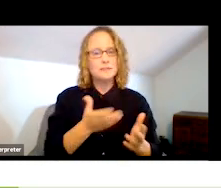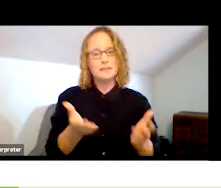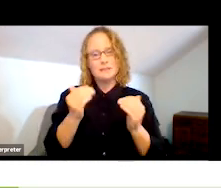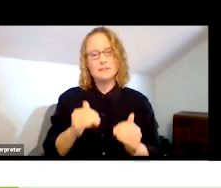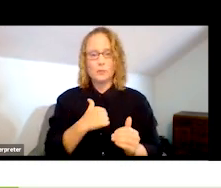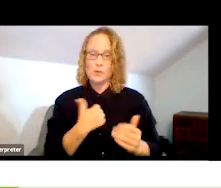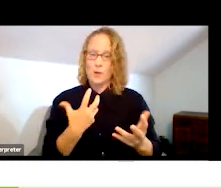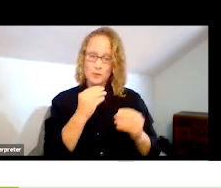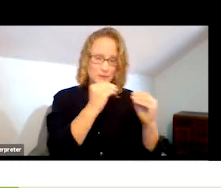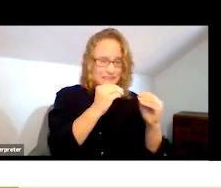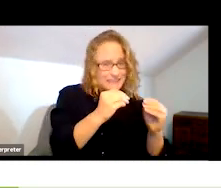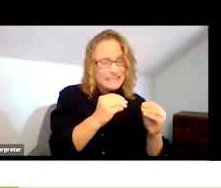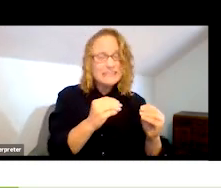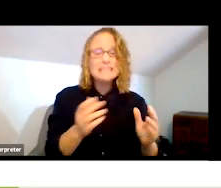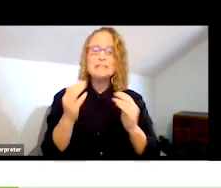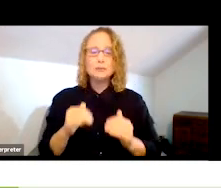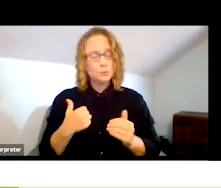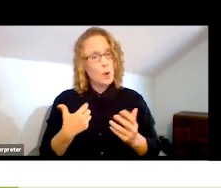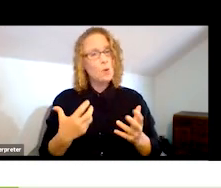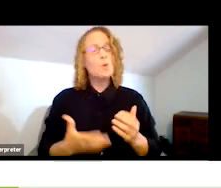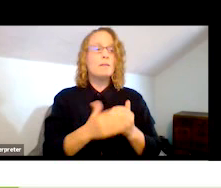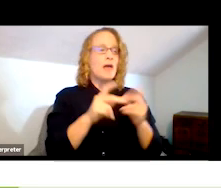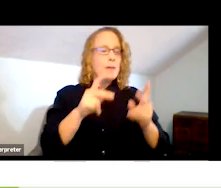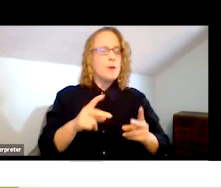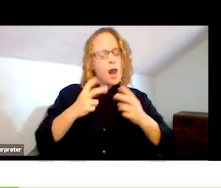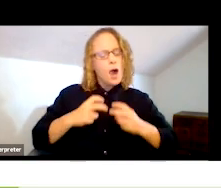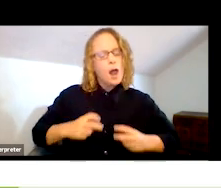they don't have a lot of consistency in their lives, they don't have a lot of predictability.